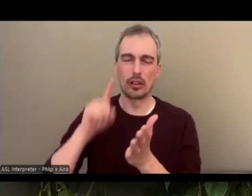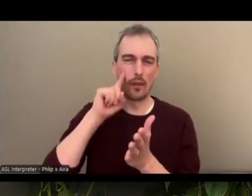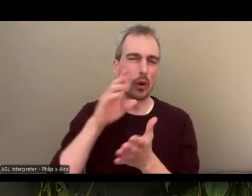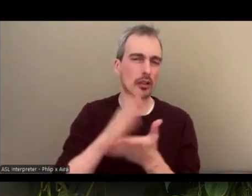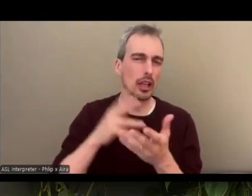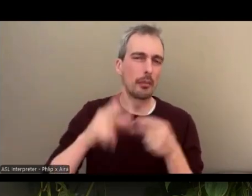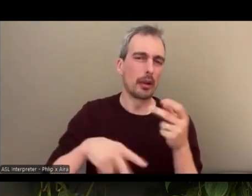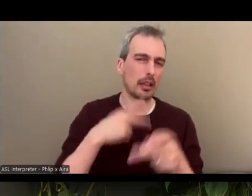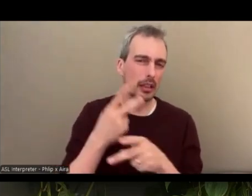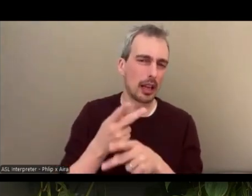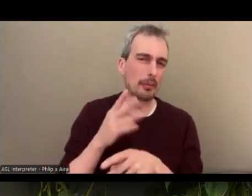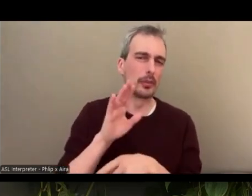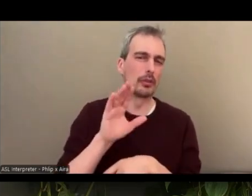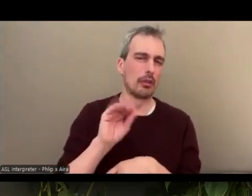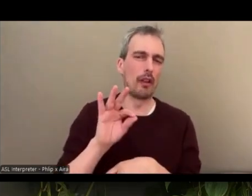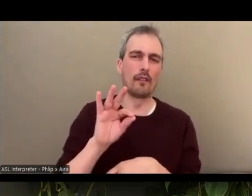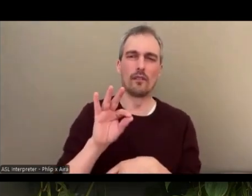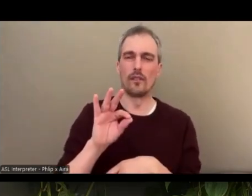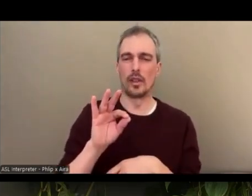For that last point -- on things like draft blog posts.